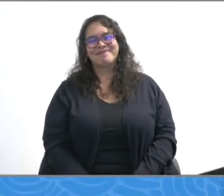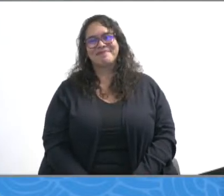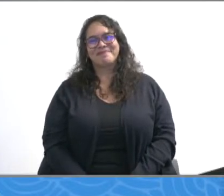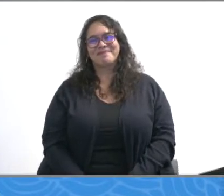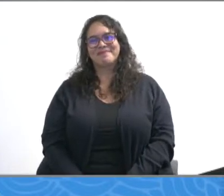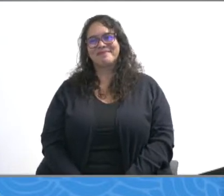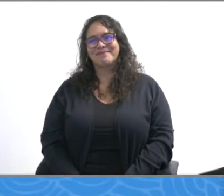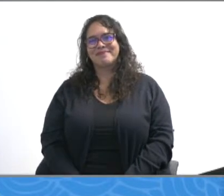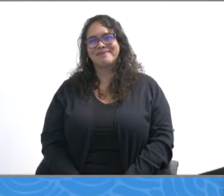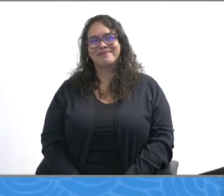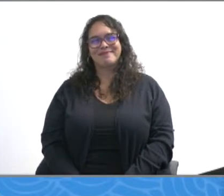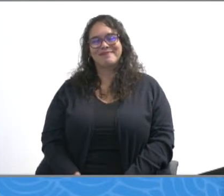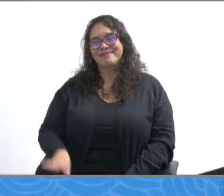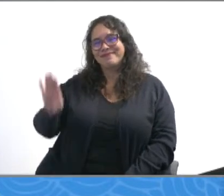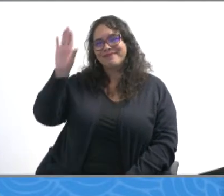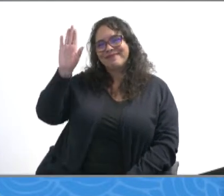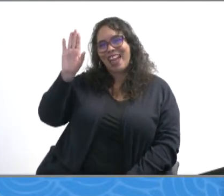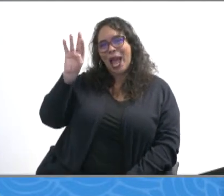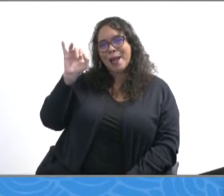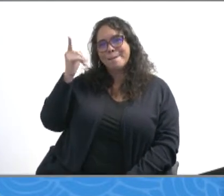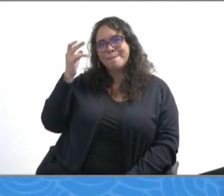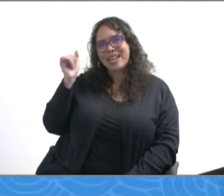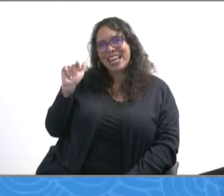Hi, Megan Small, motion to adjourn.